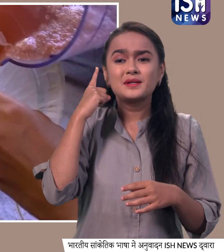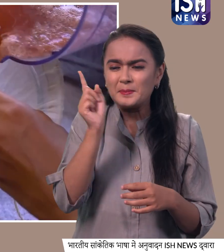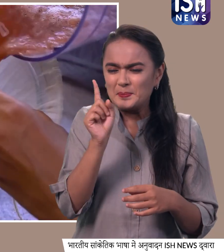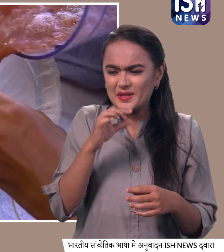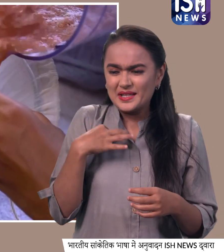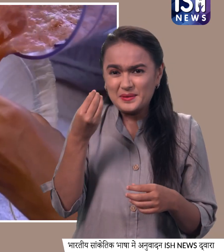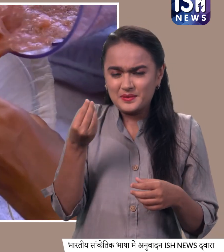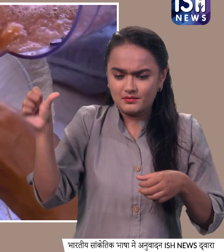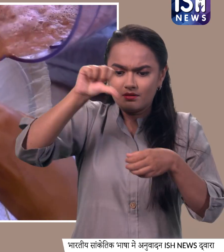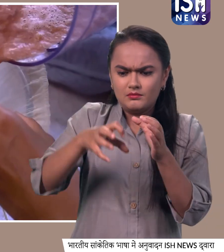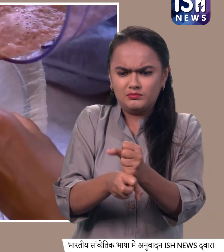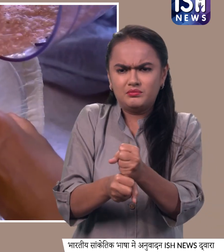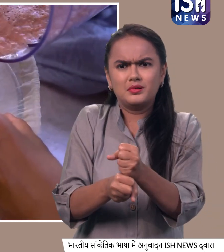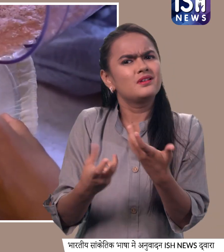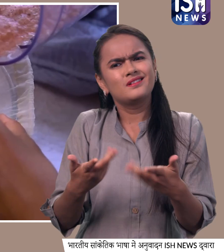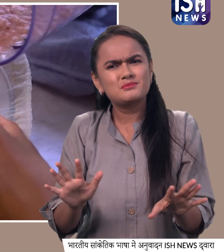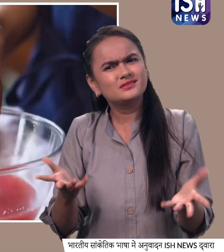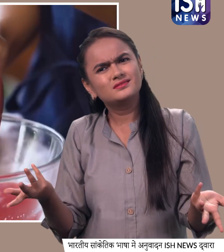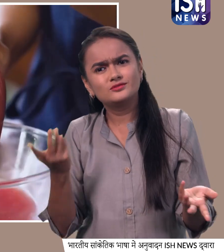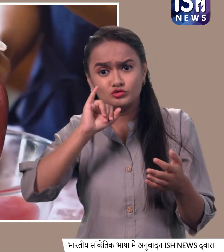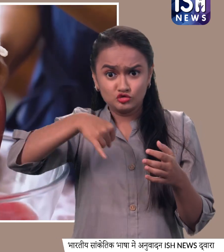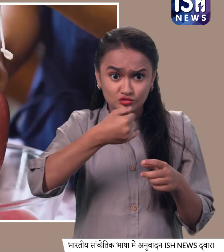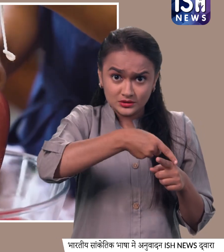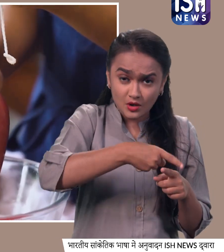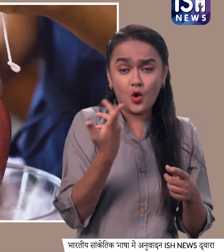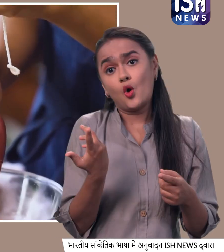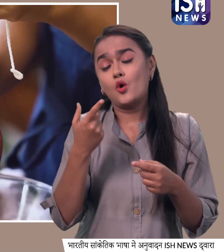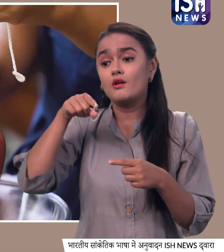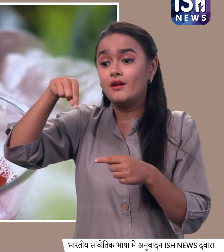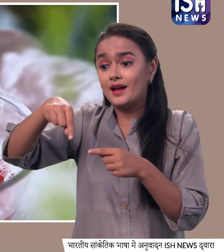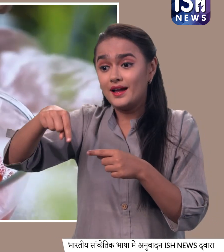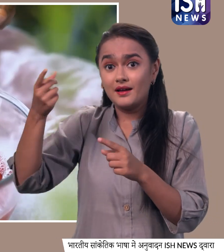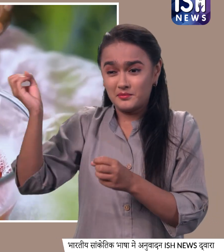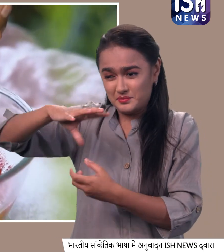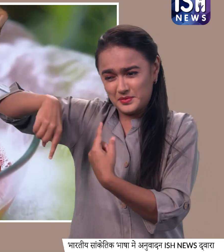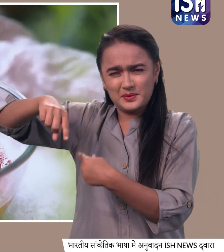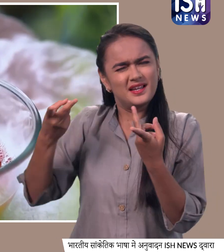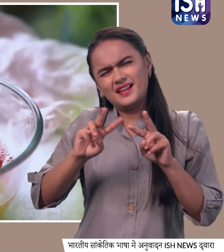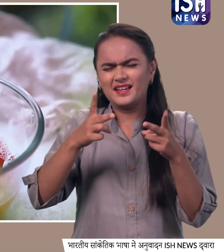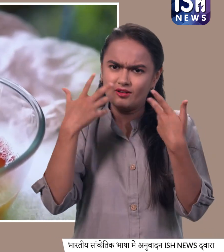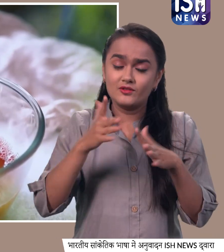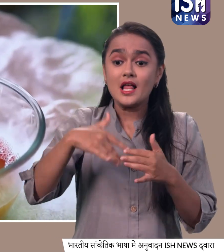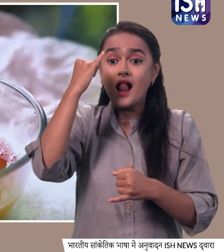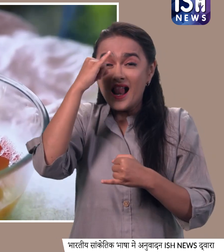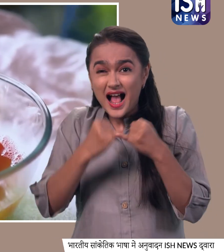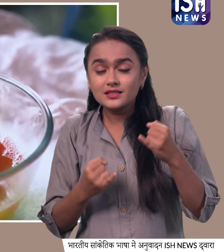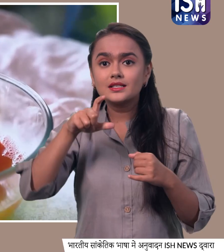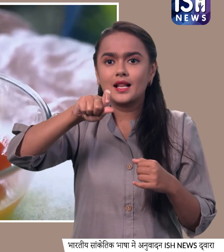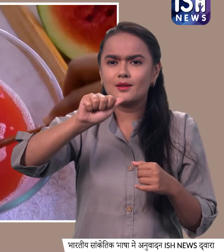and filter it with a thin muslin cloth Whether you make it with a juicer or blender, add 2 tsp lemon juice in the end